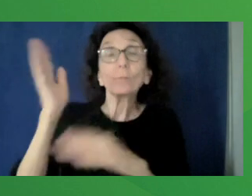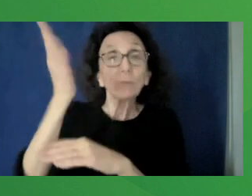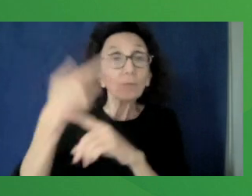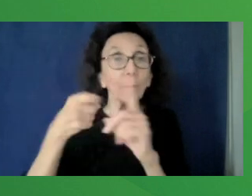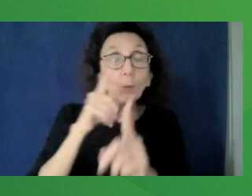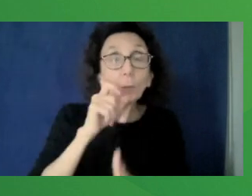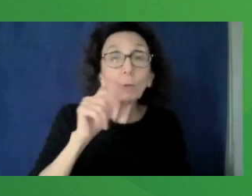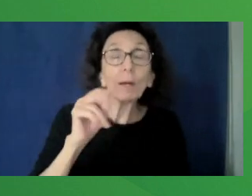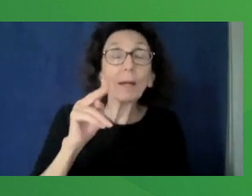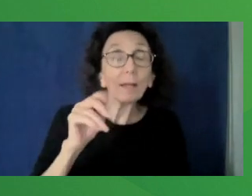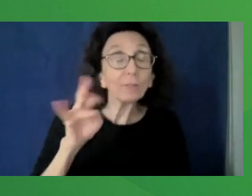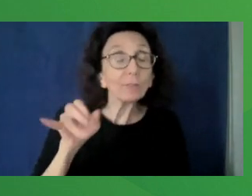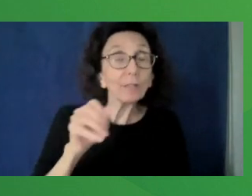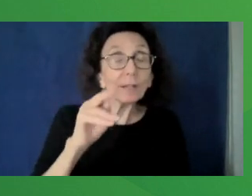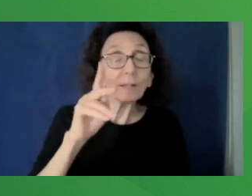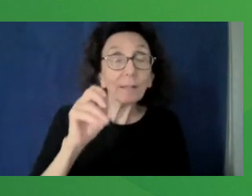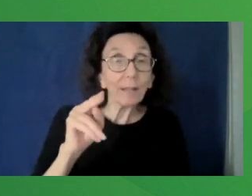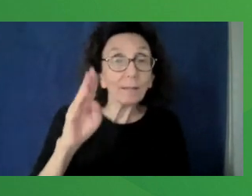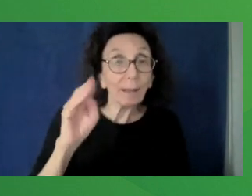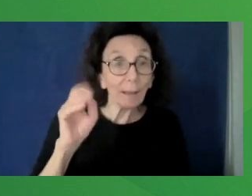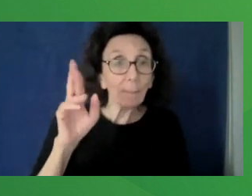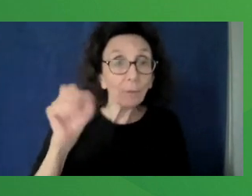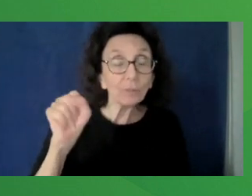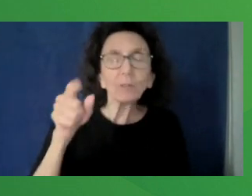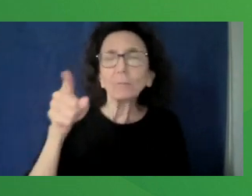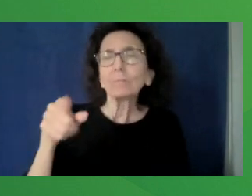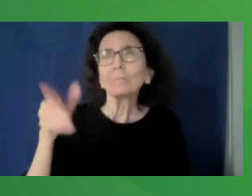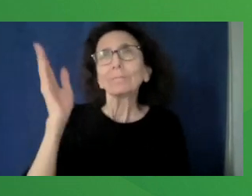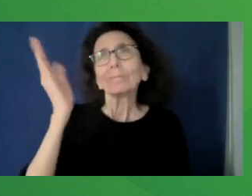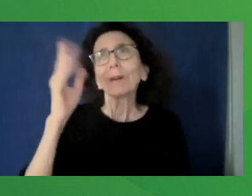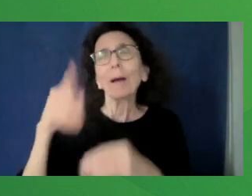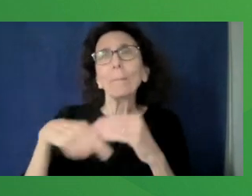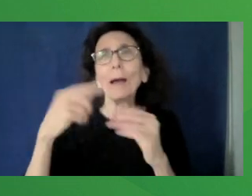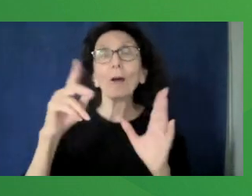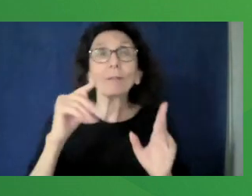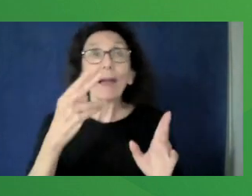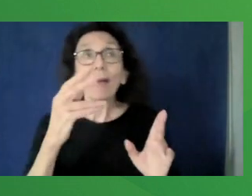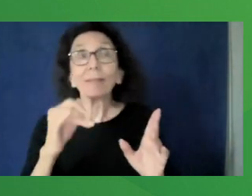that gave a wonderful presentation on Kathy Kisner from Marshall Islands. And the students